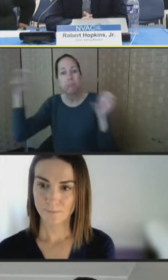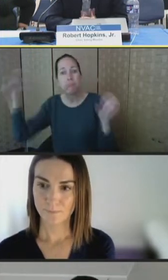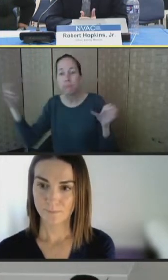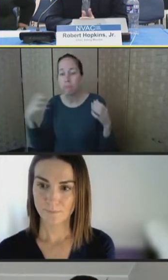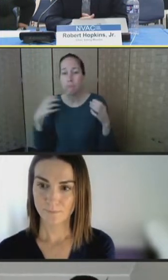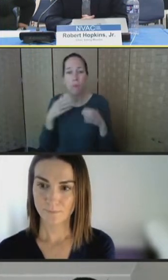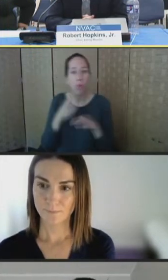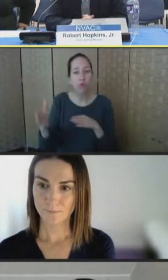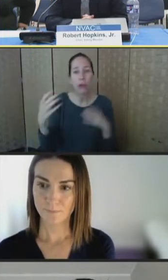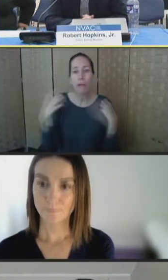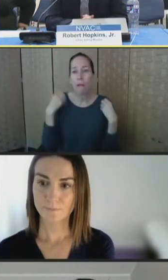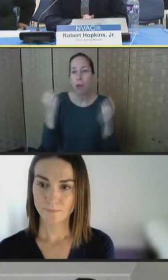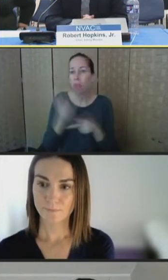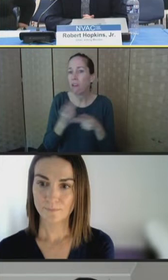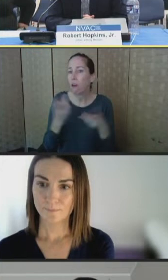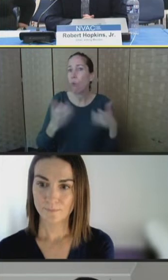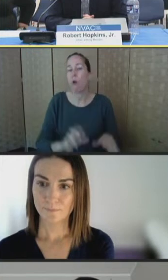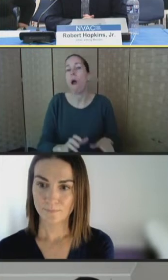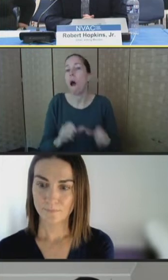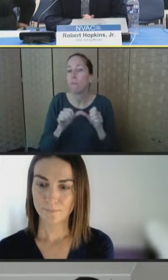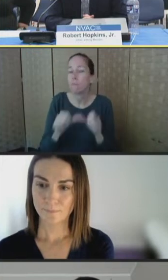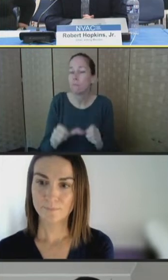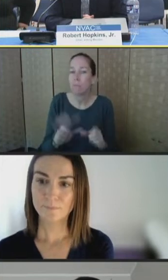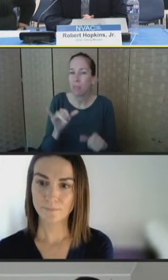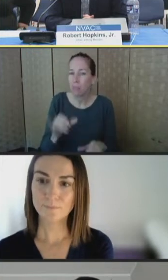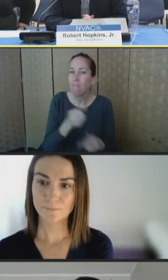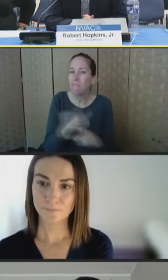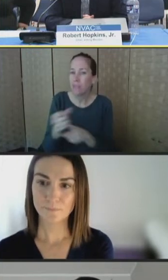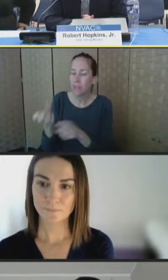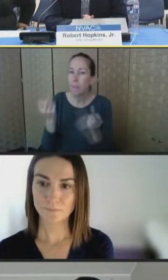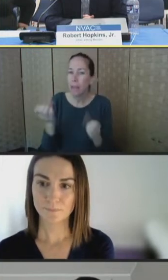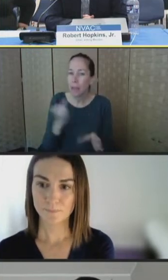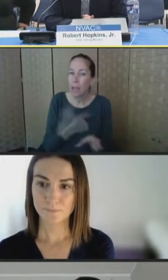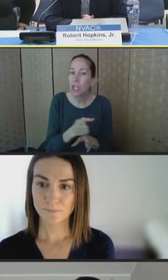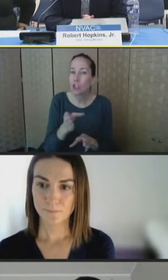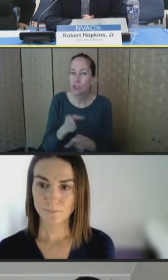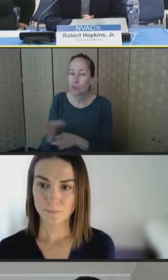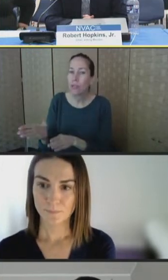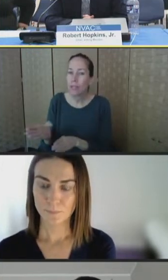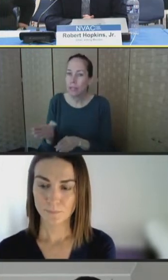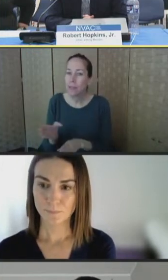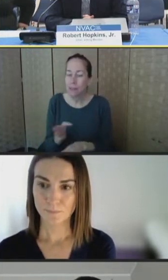It's affected, obviously, lots of other industries also -- but I think the effects of